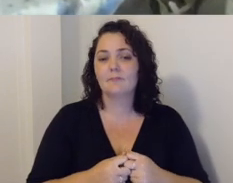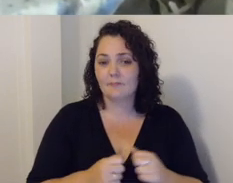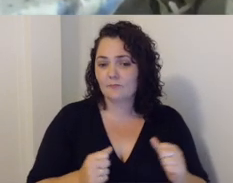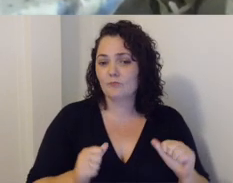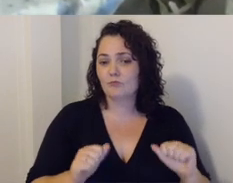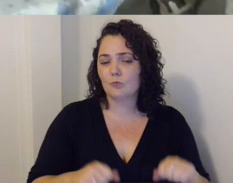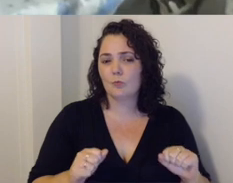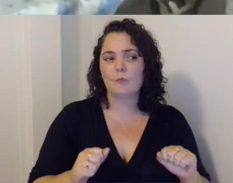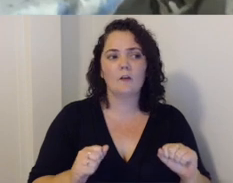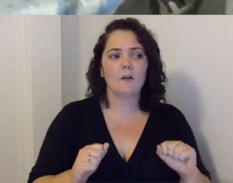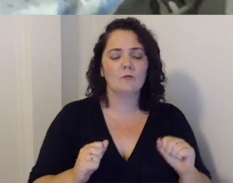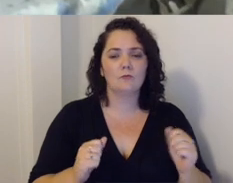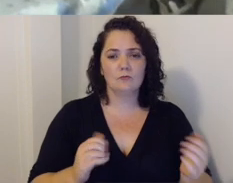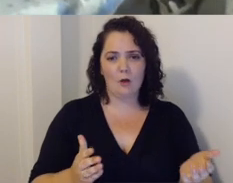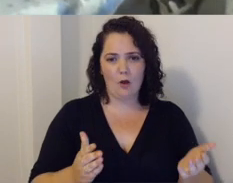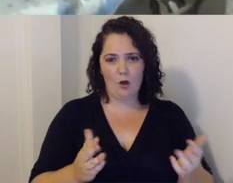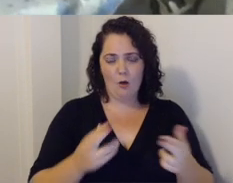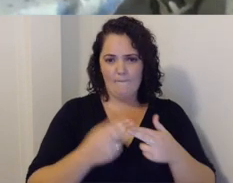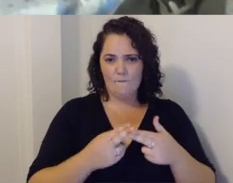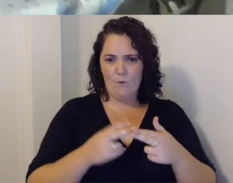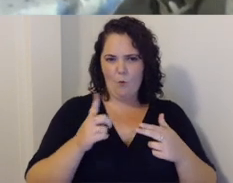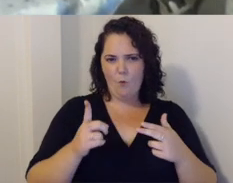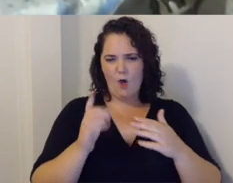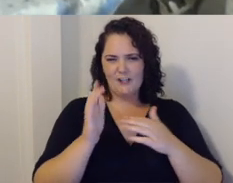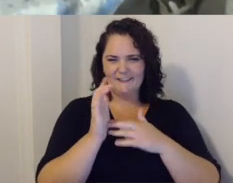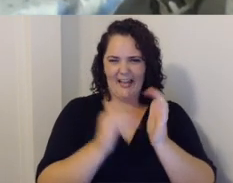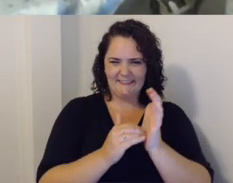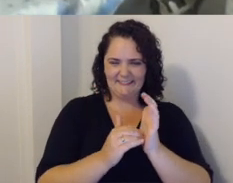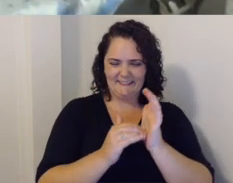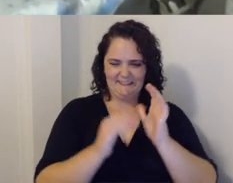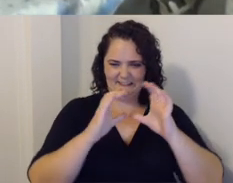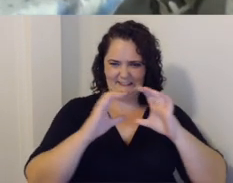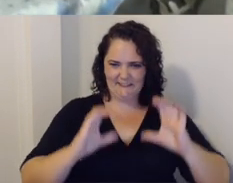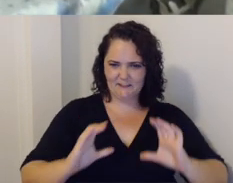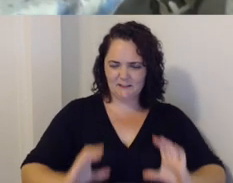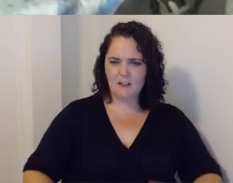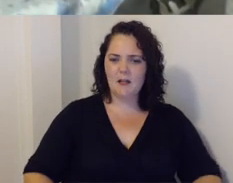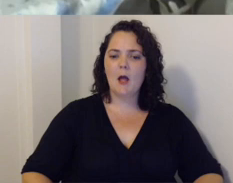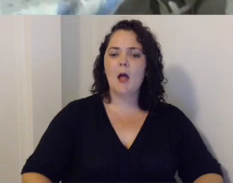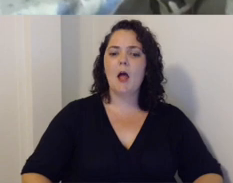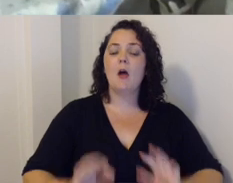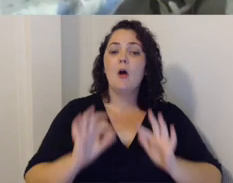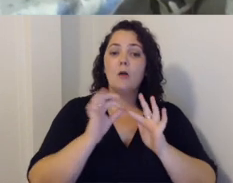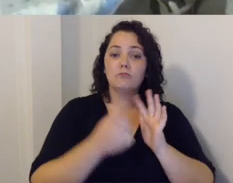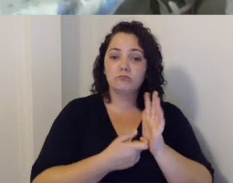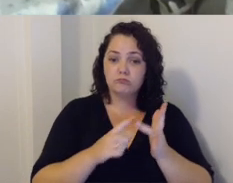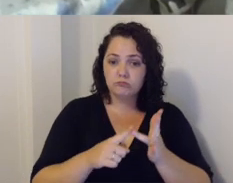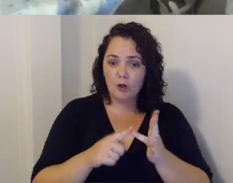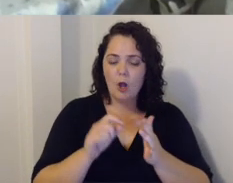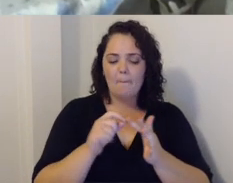Yeah oh absolutely yes so um for proportion and I know that um you know if uh as you develop up more